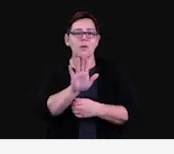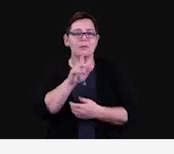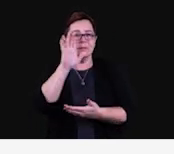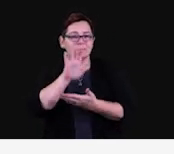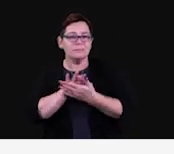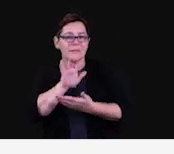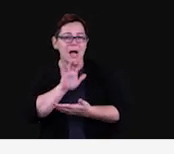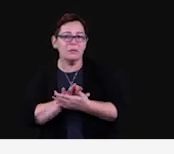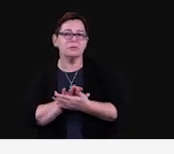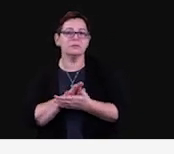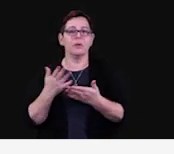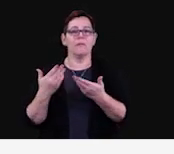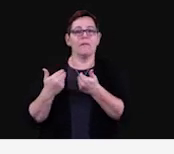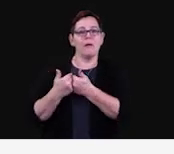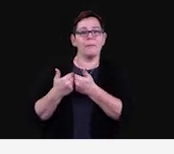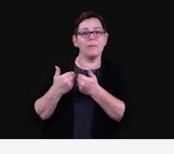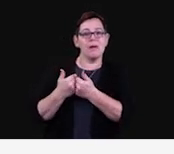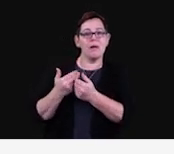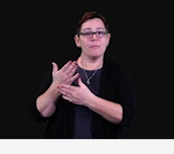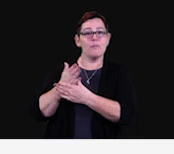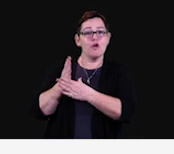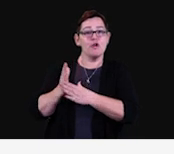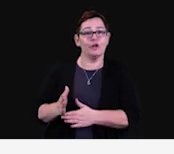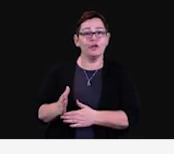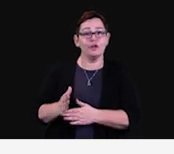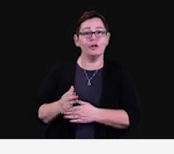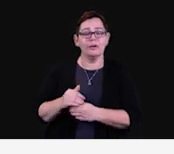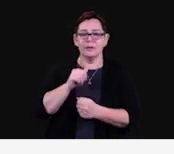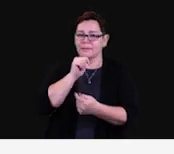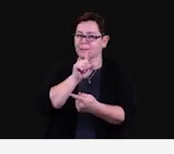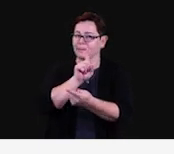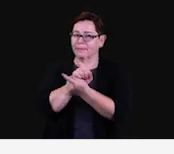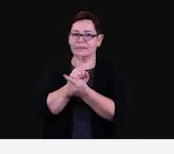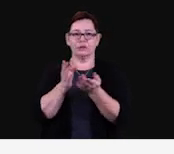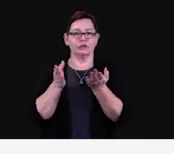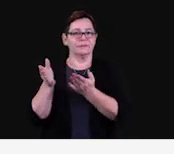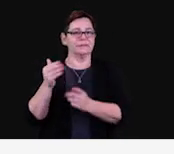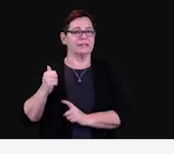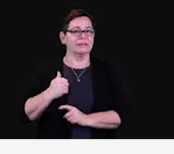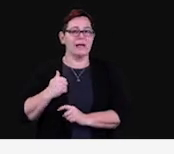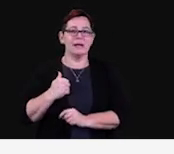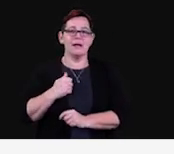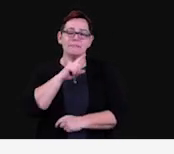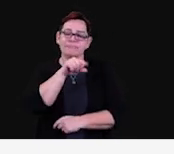eligibility criteria for a SIN, you can still file an income tax and